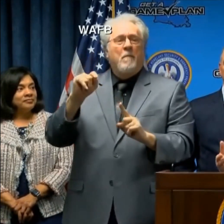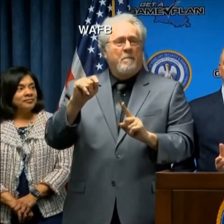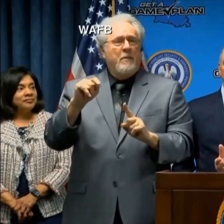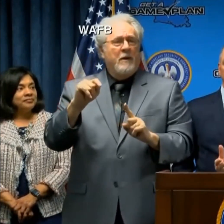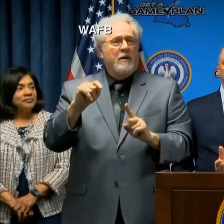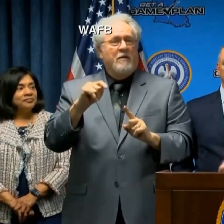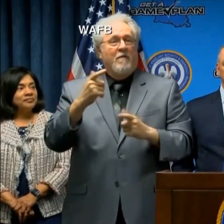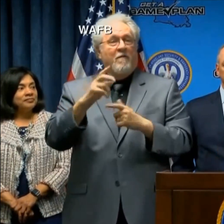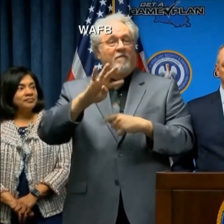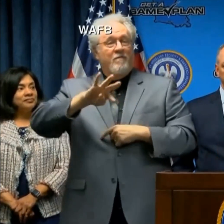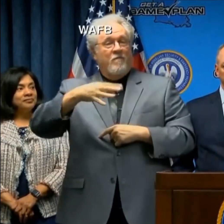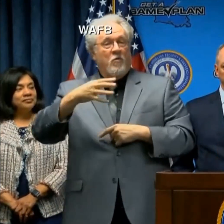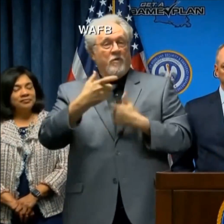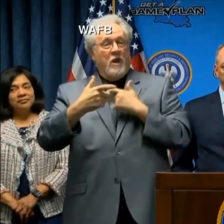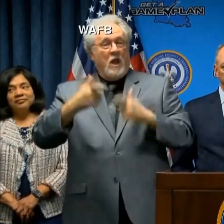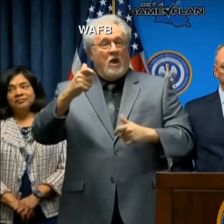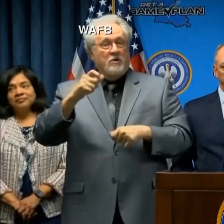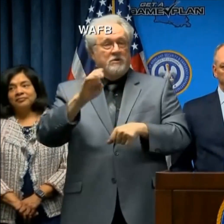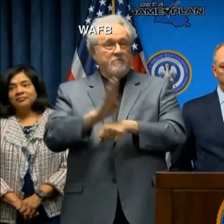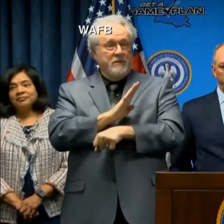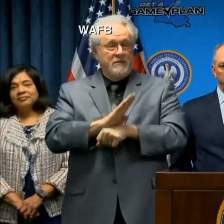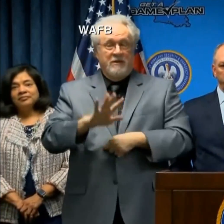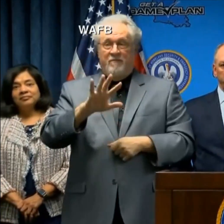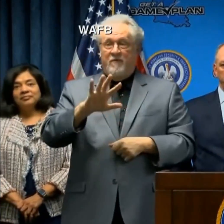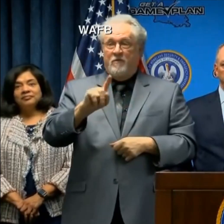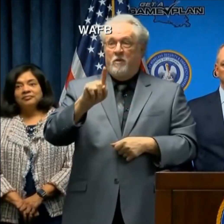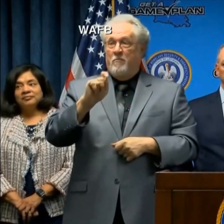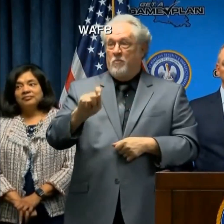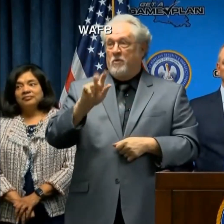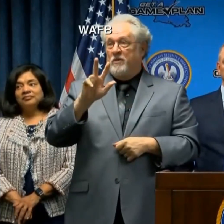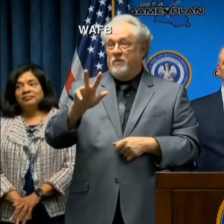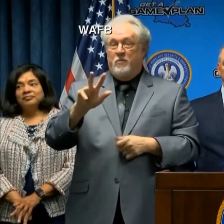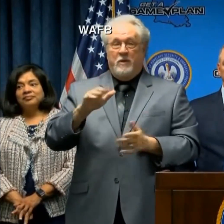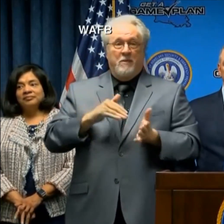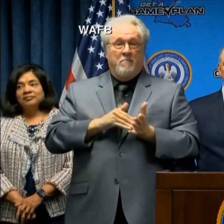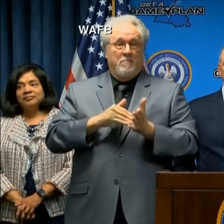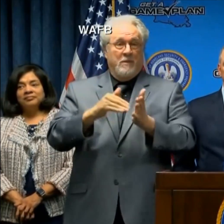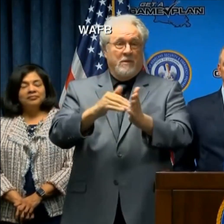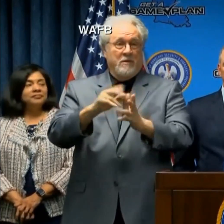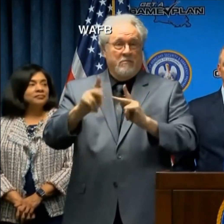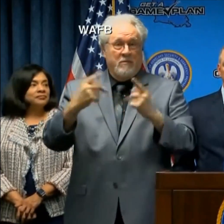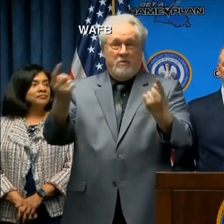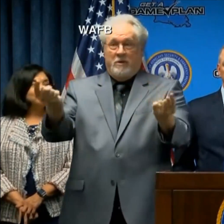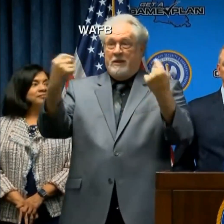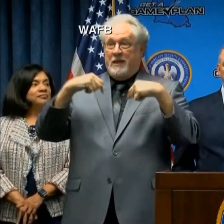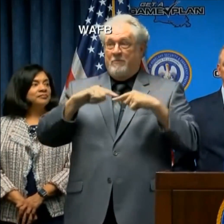largest industry 51 point three million people came to Louisiana last year and